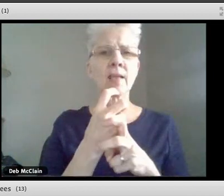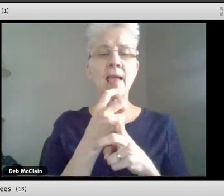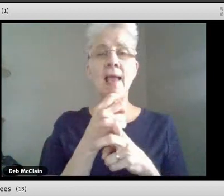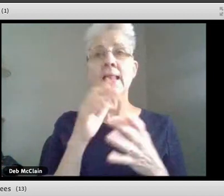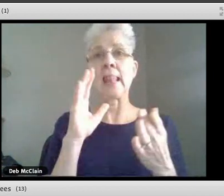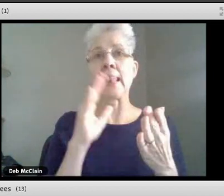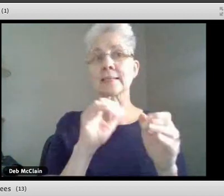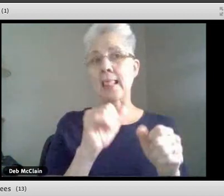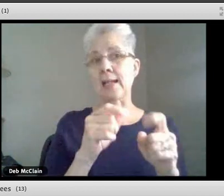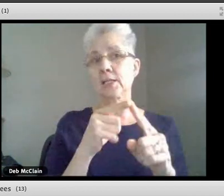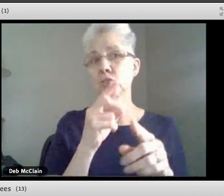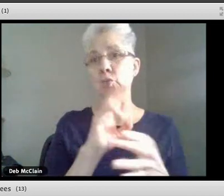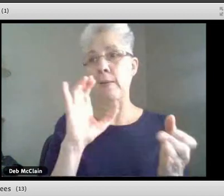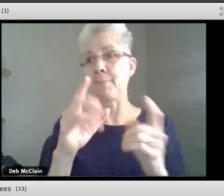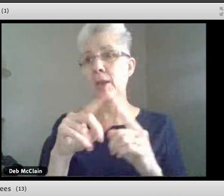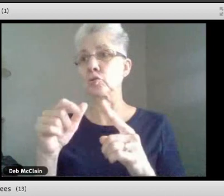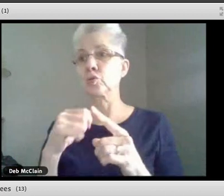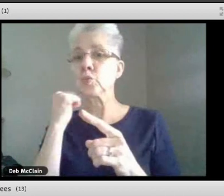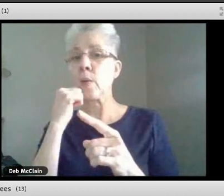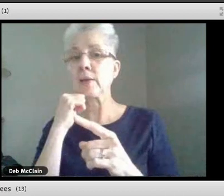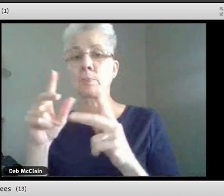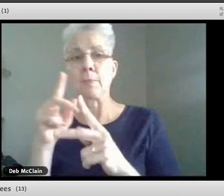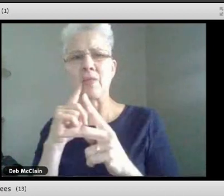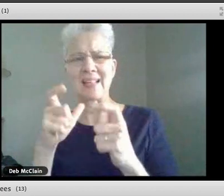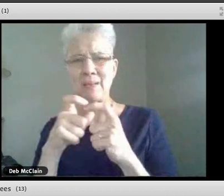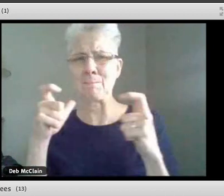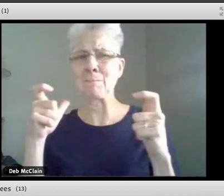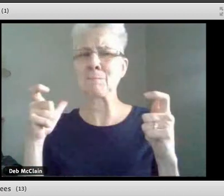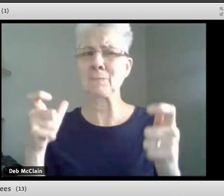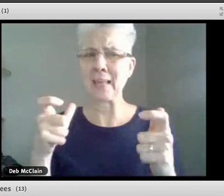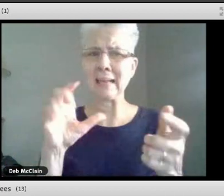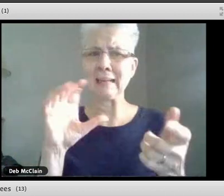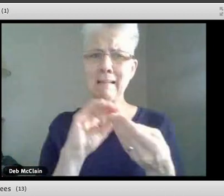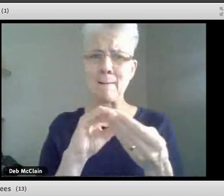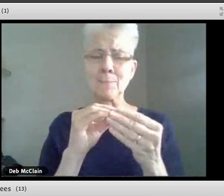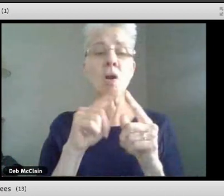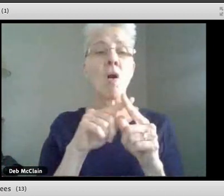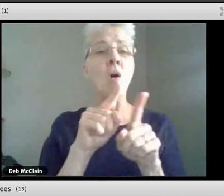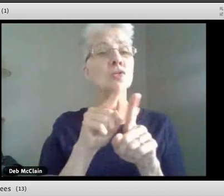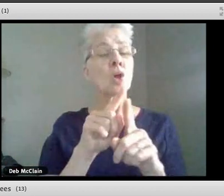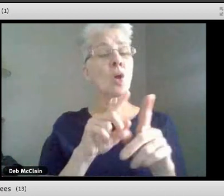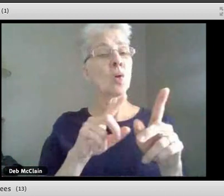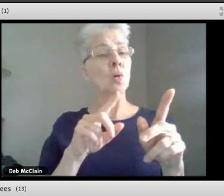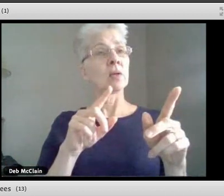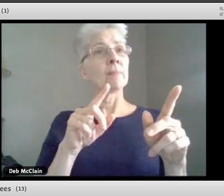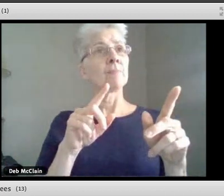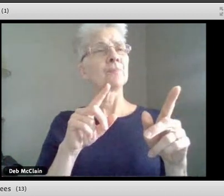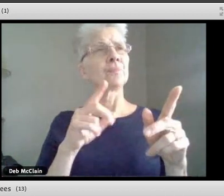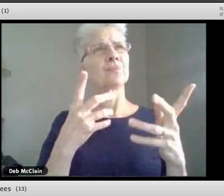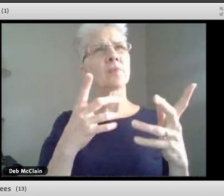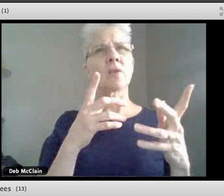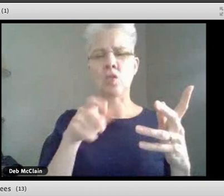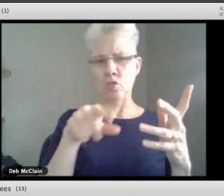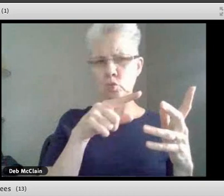That's huge. The other thing is those who have access to the Internet